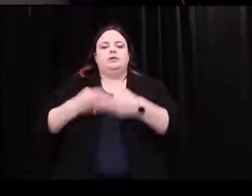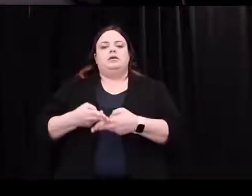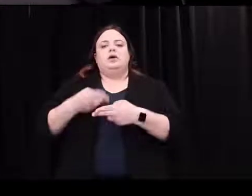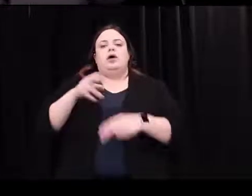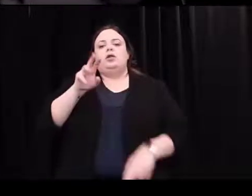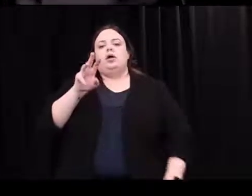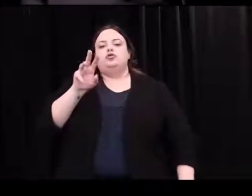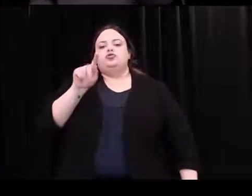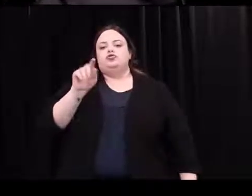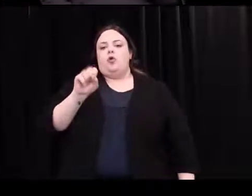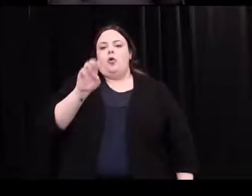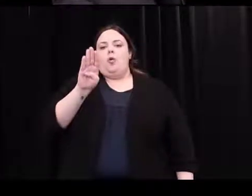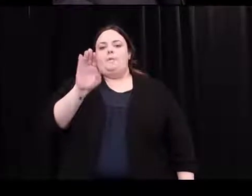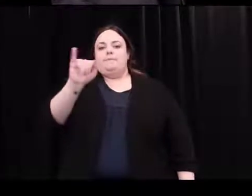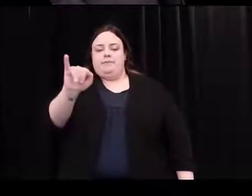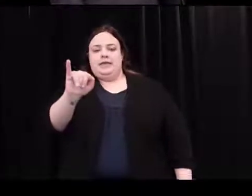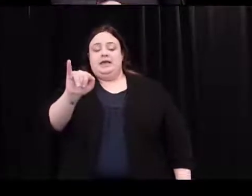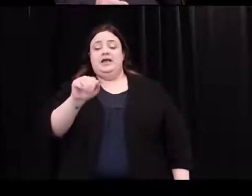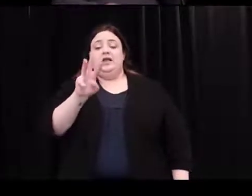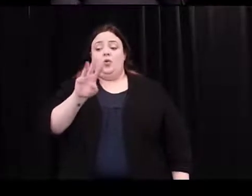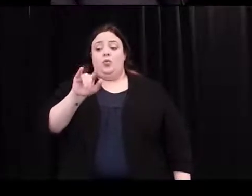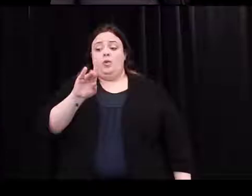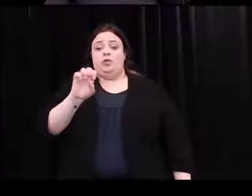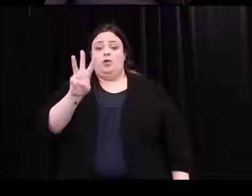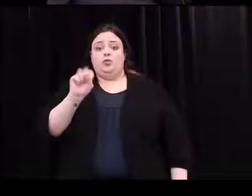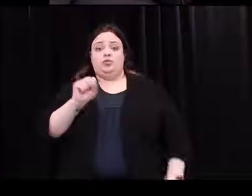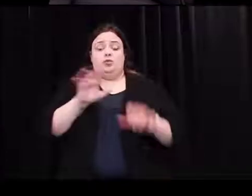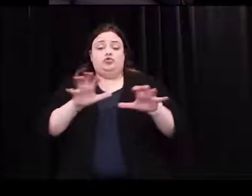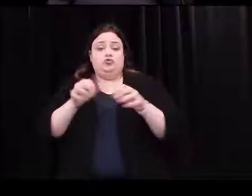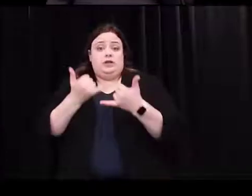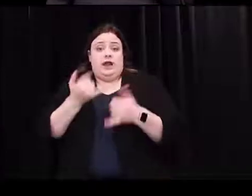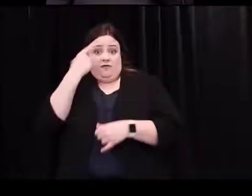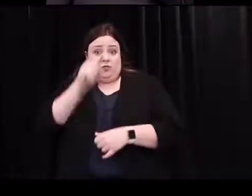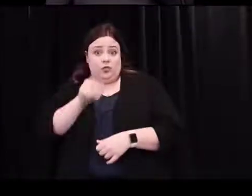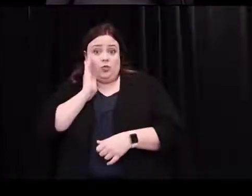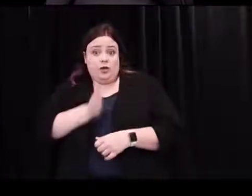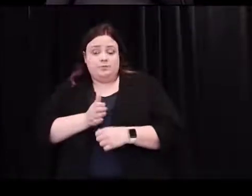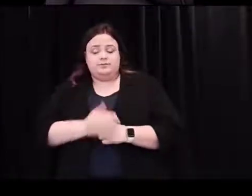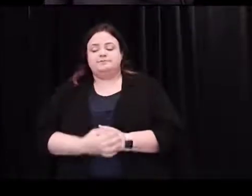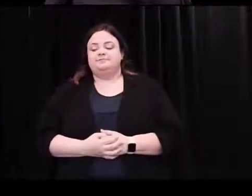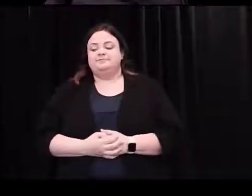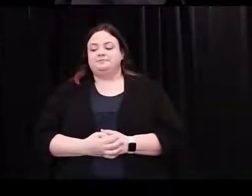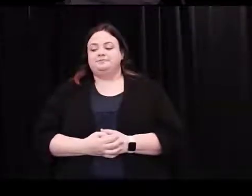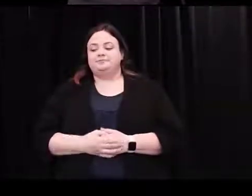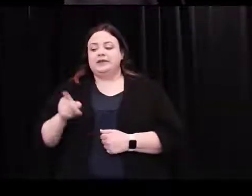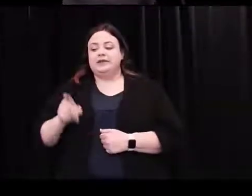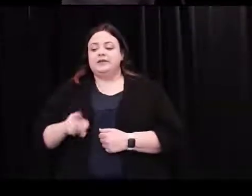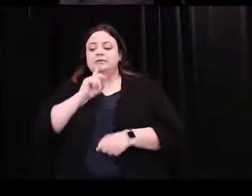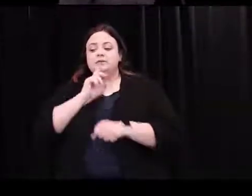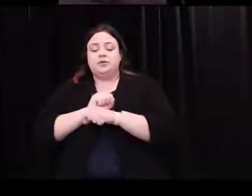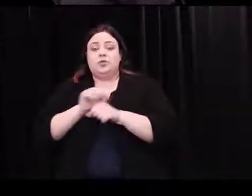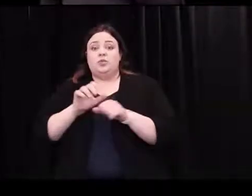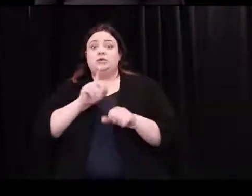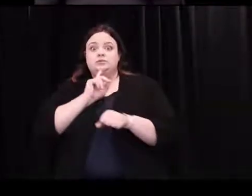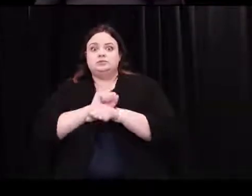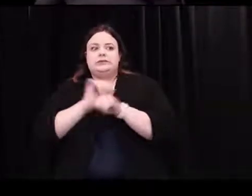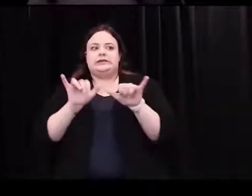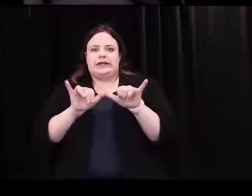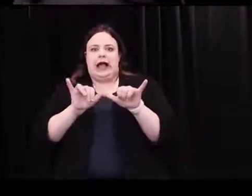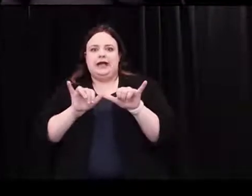windows will windows will do it right now for you. This is a real size depiction of this device, no